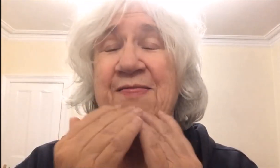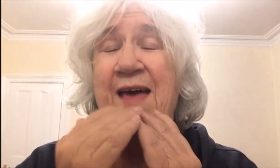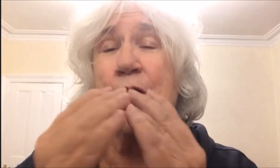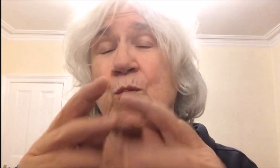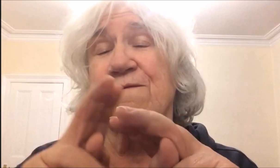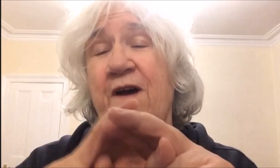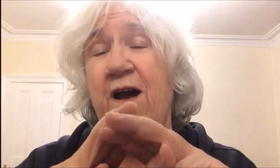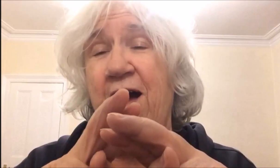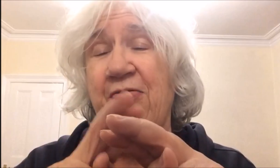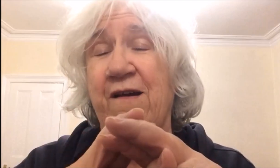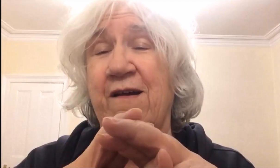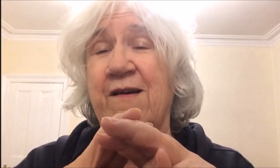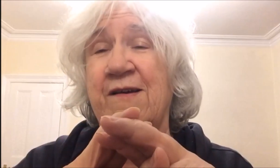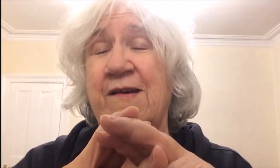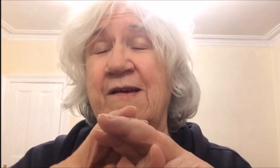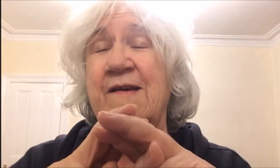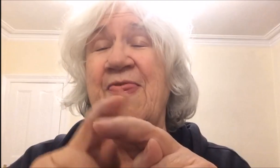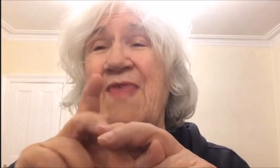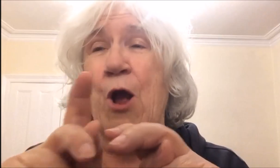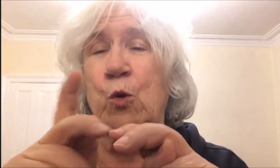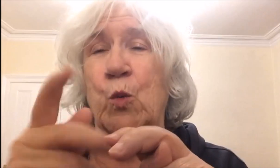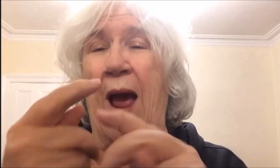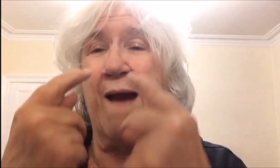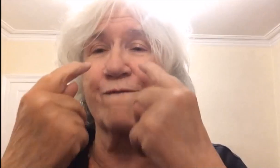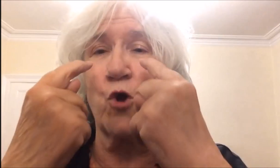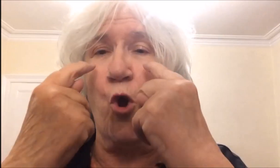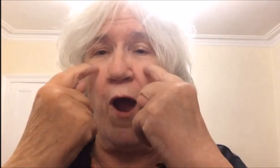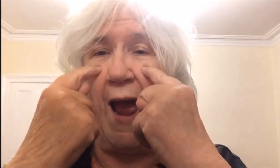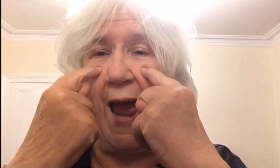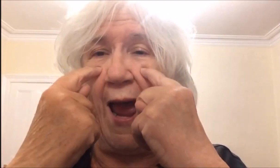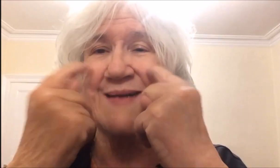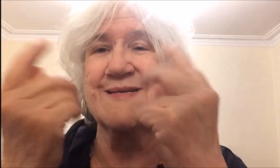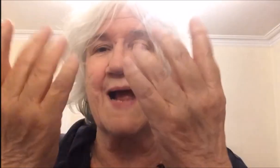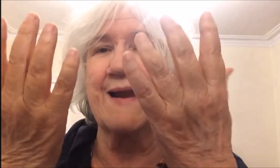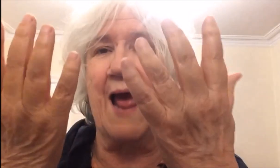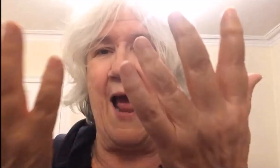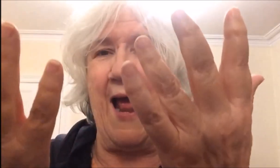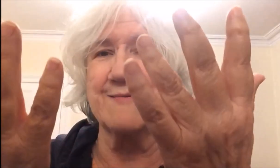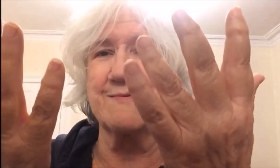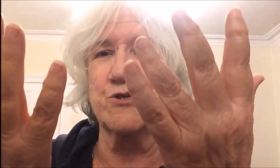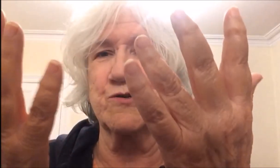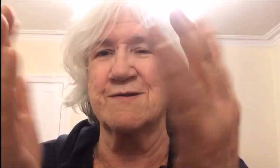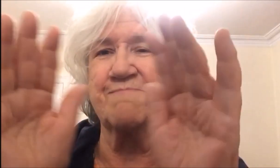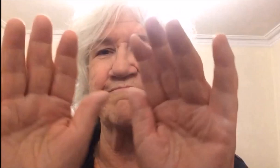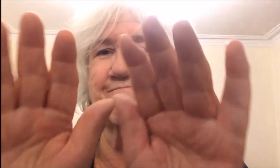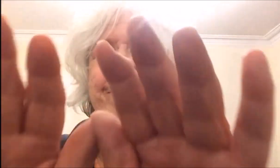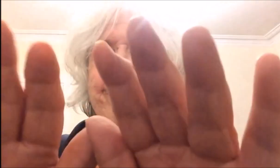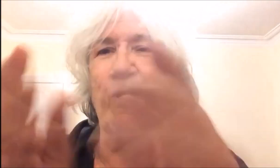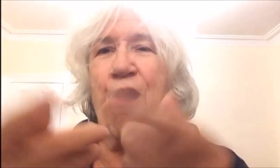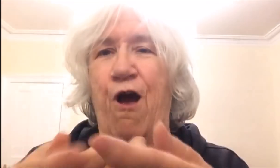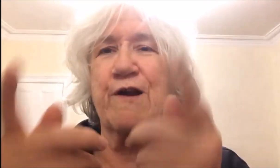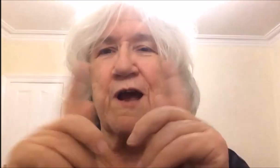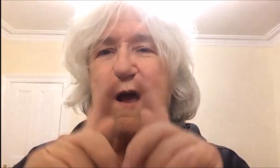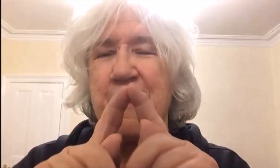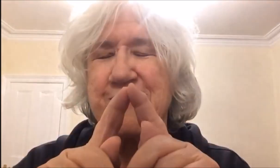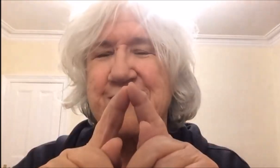Thank you, Father, for having your eyes and your hands on us,